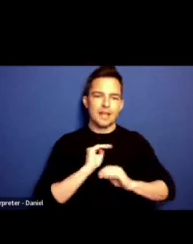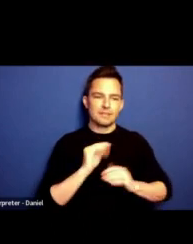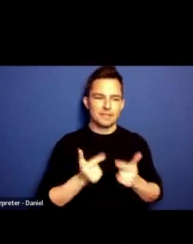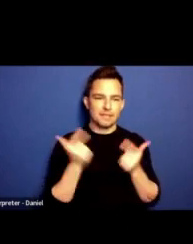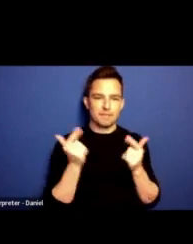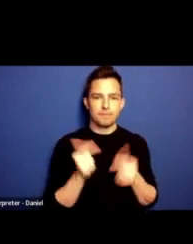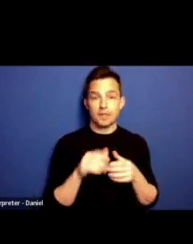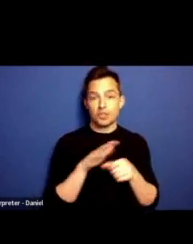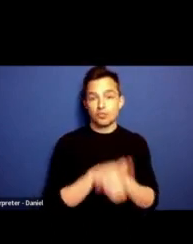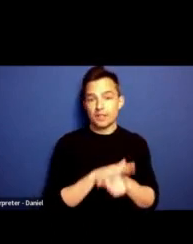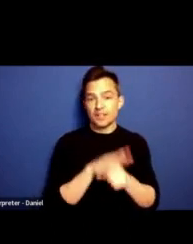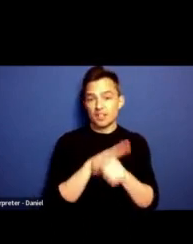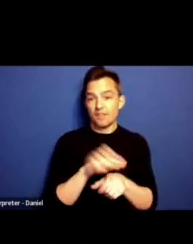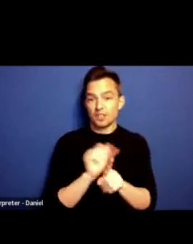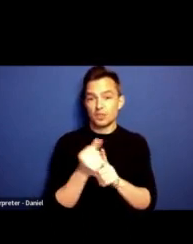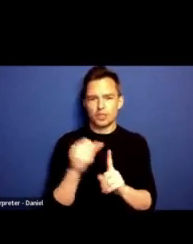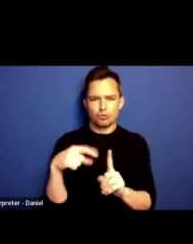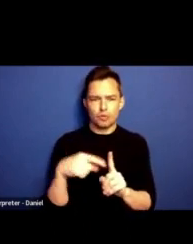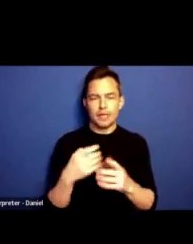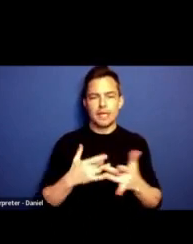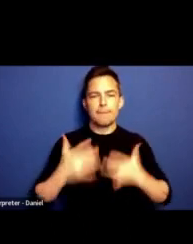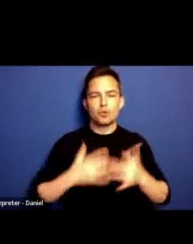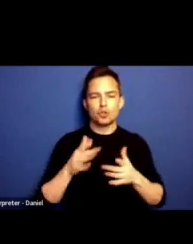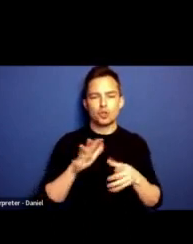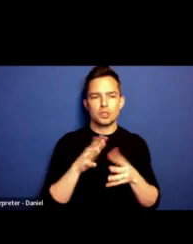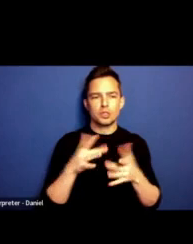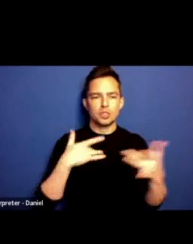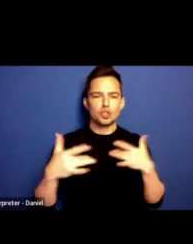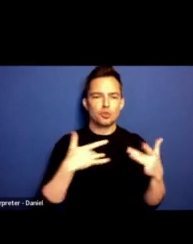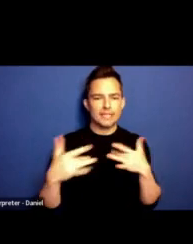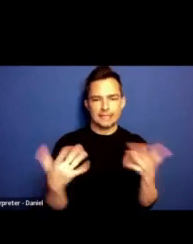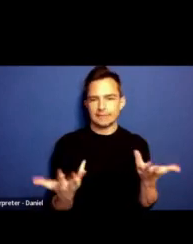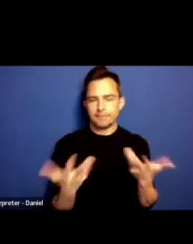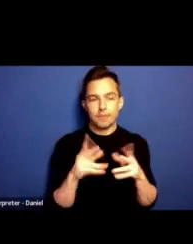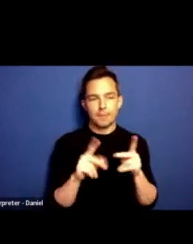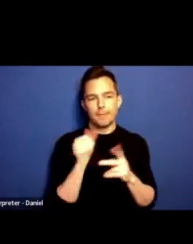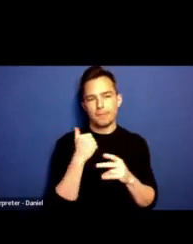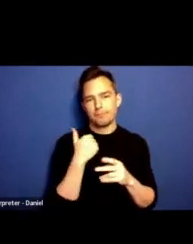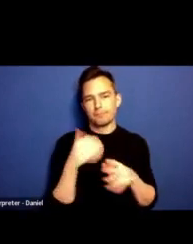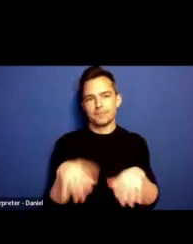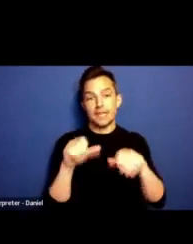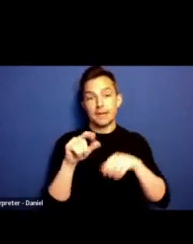situations can trigger emotional distress. People with TBI can take steps to reduce stress. For